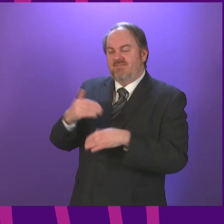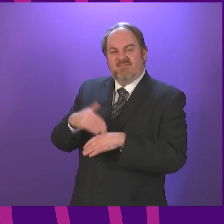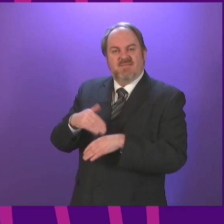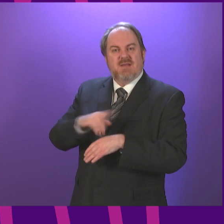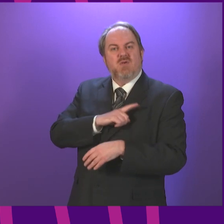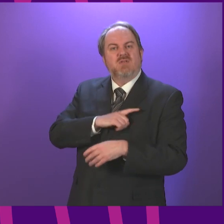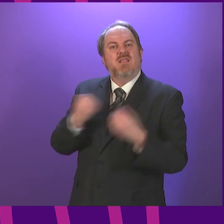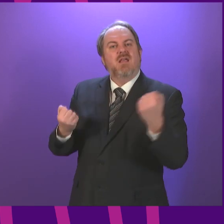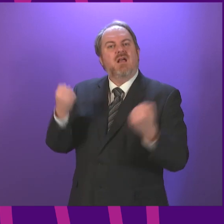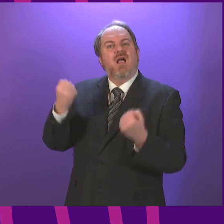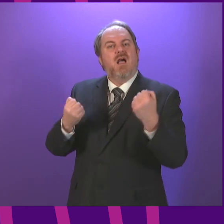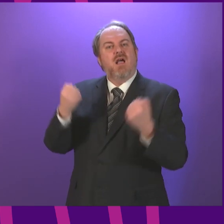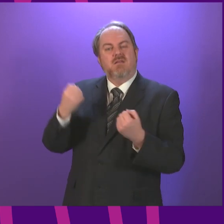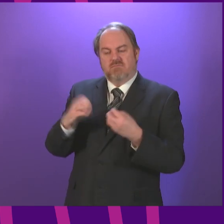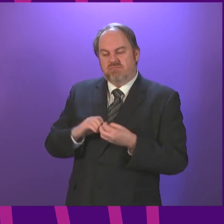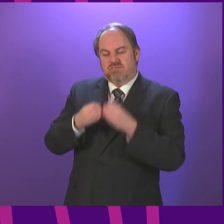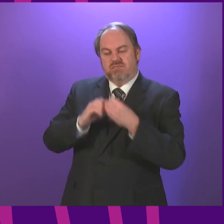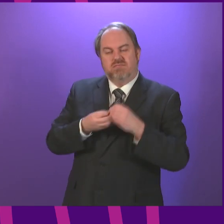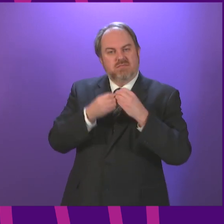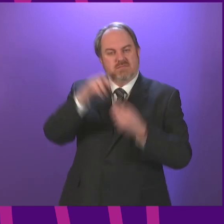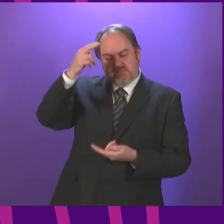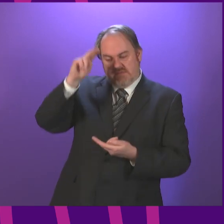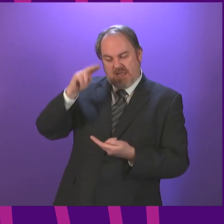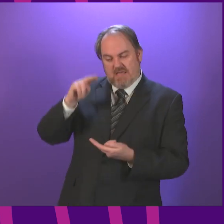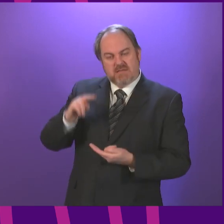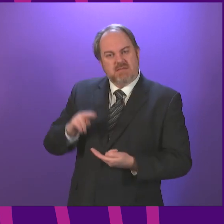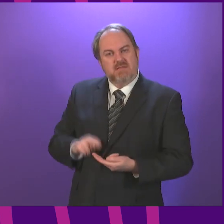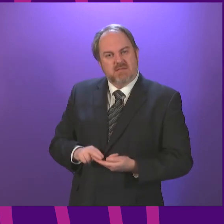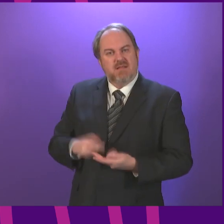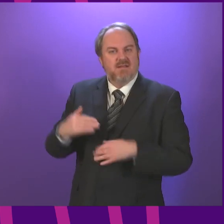Kingdom’s automotive industry output. The business has put forward new investment plans